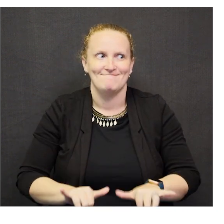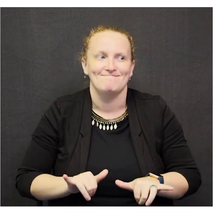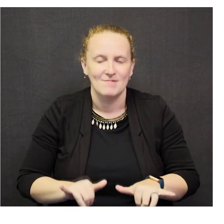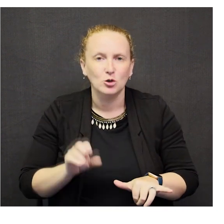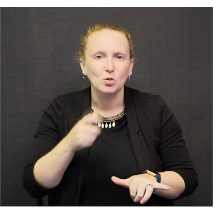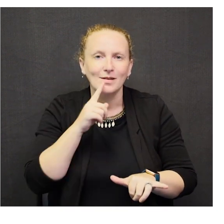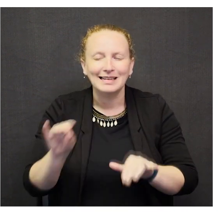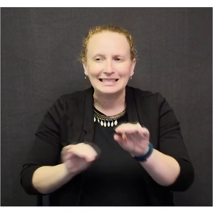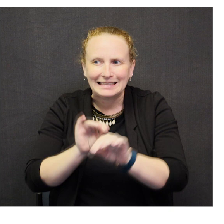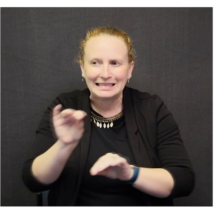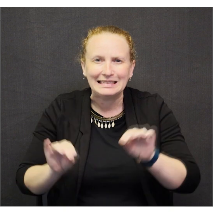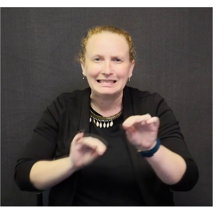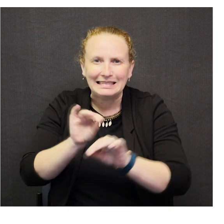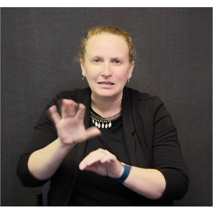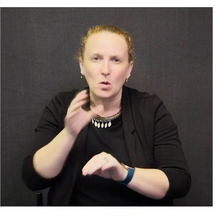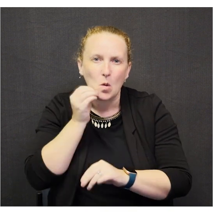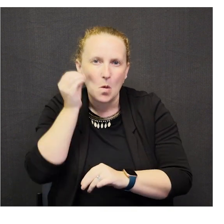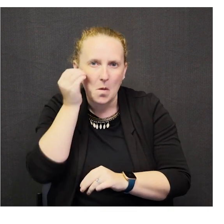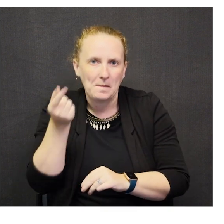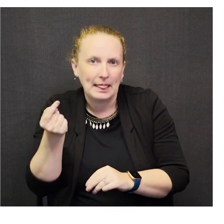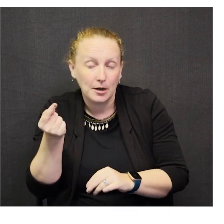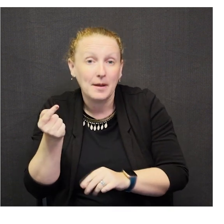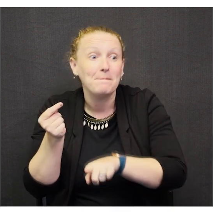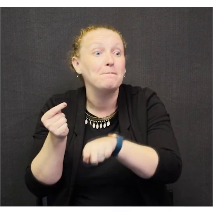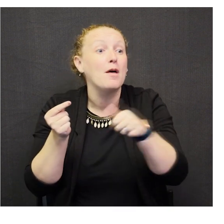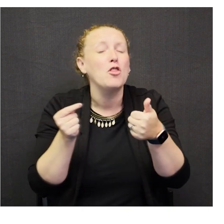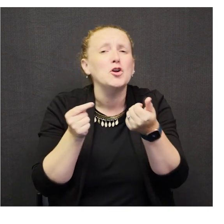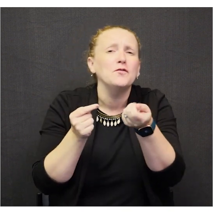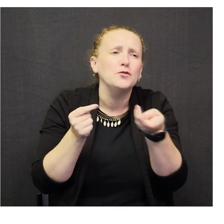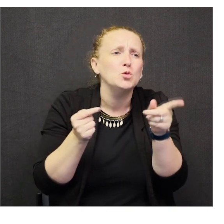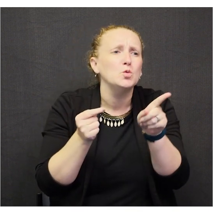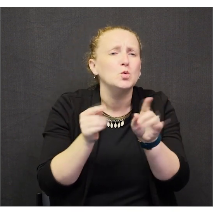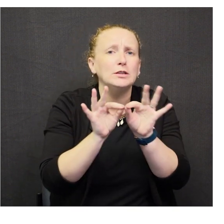Other interpreters realized they didn't have the right Internet connection on in the first